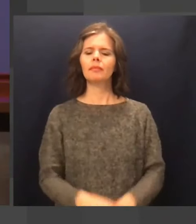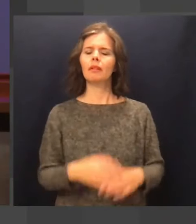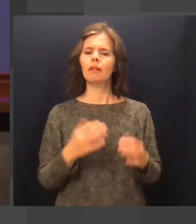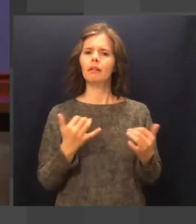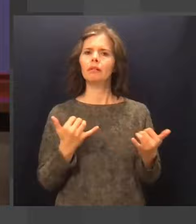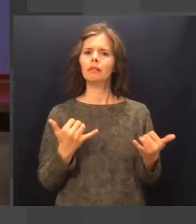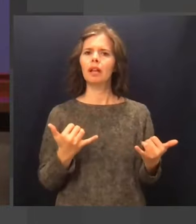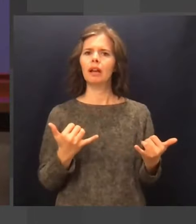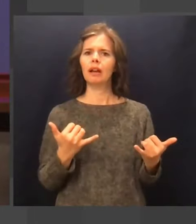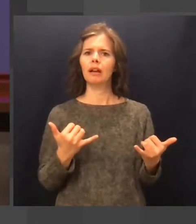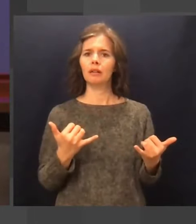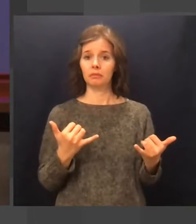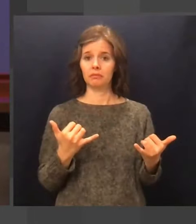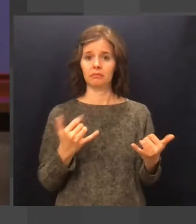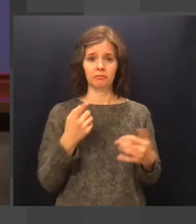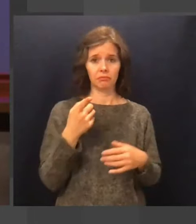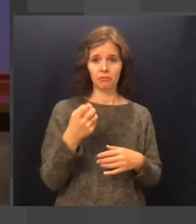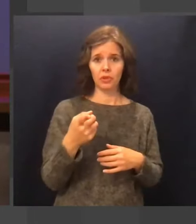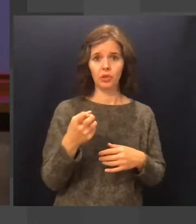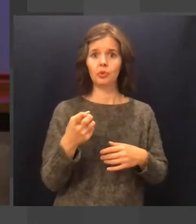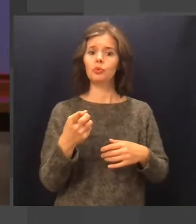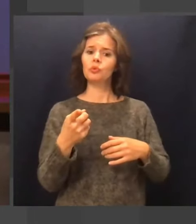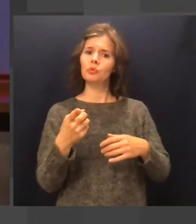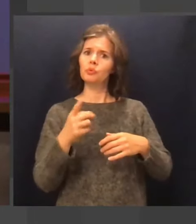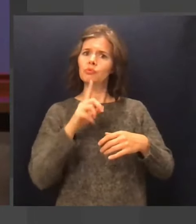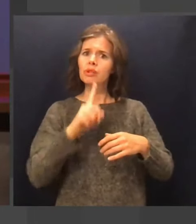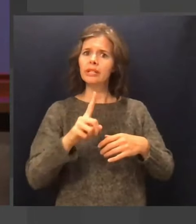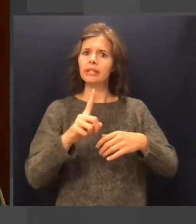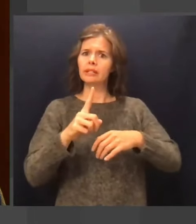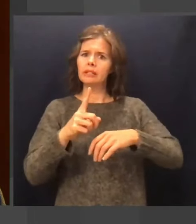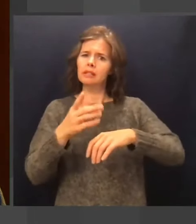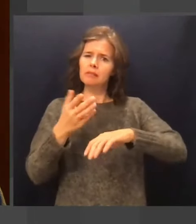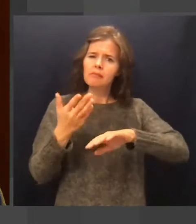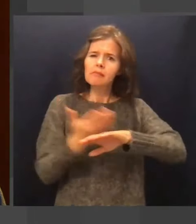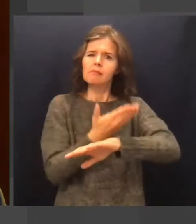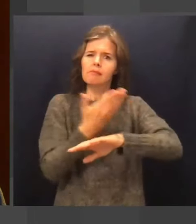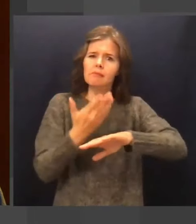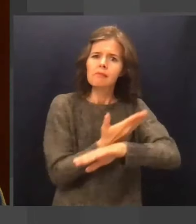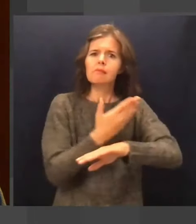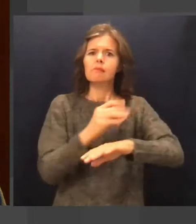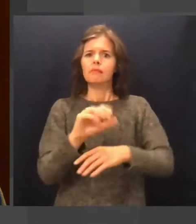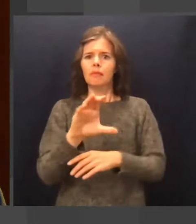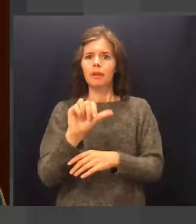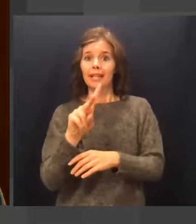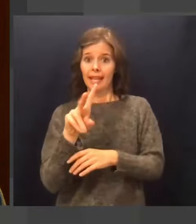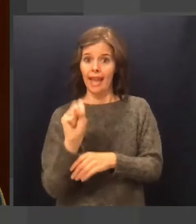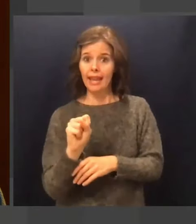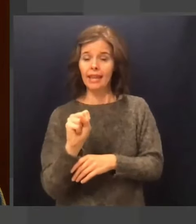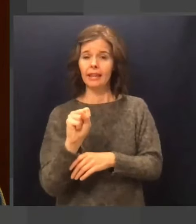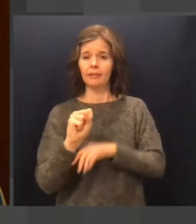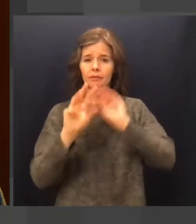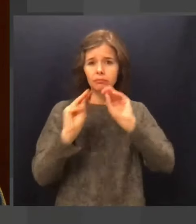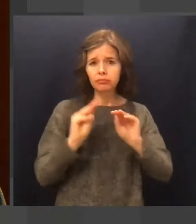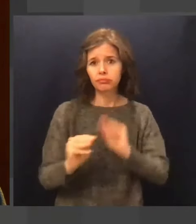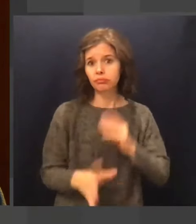SO IN THIS UPDATE YOU'VE BEEN LOOKING AT FILLING OUT THE CAVES EVEN MORE.